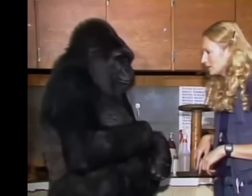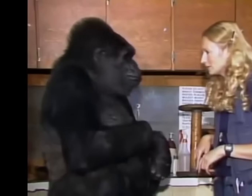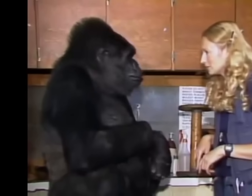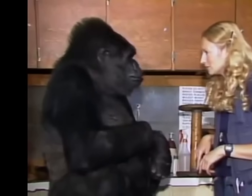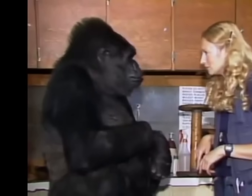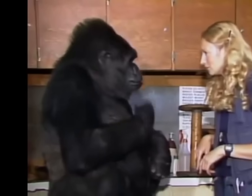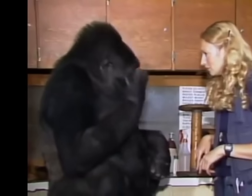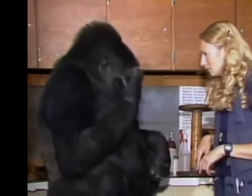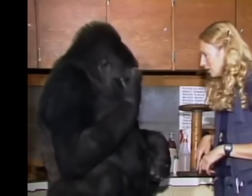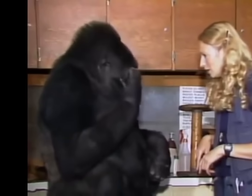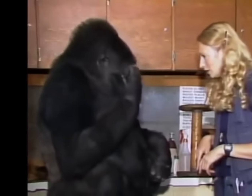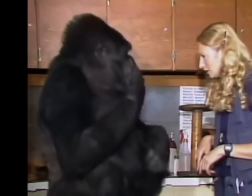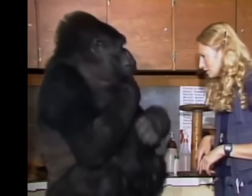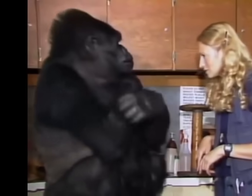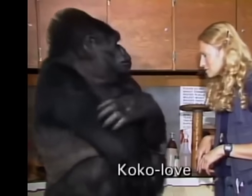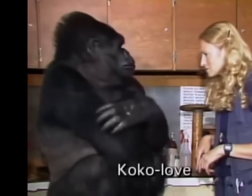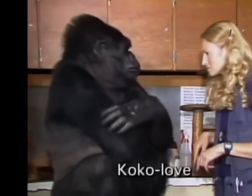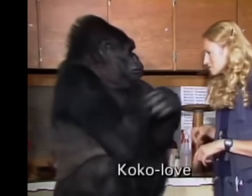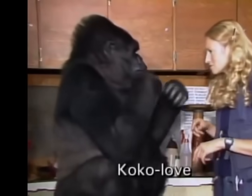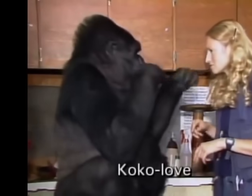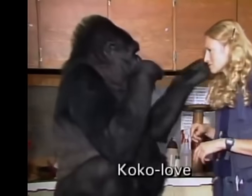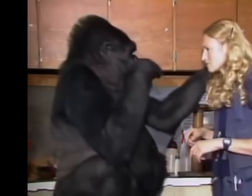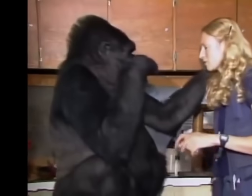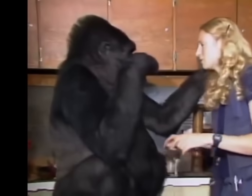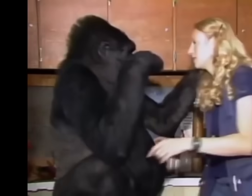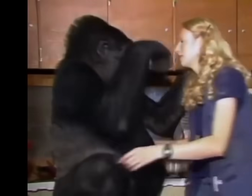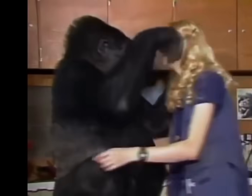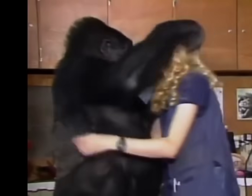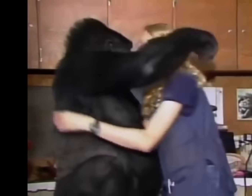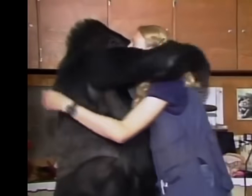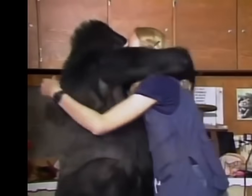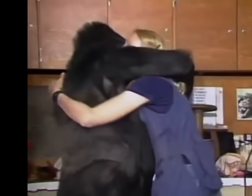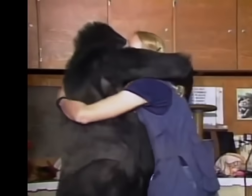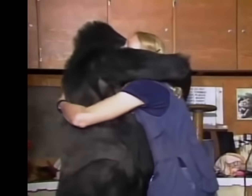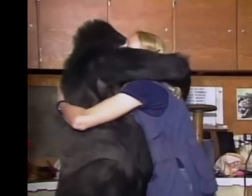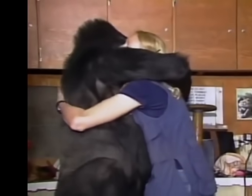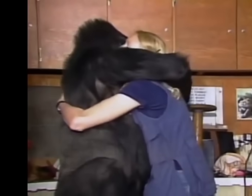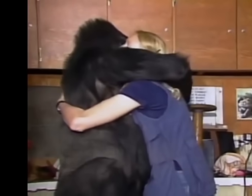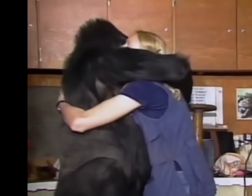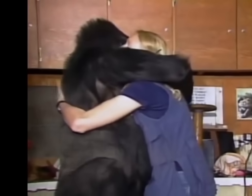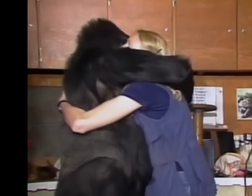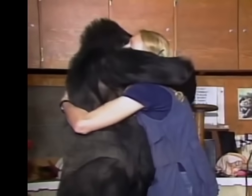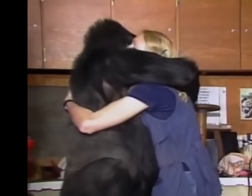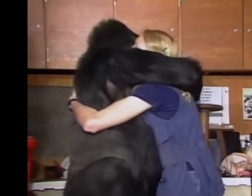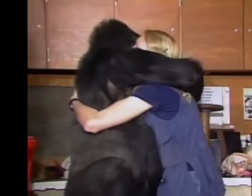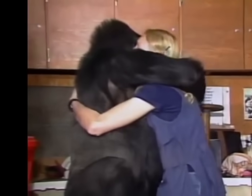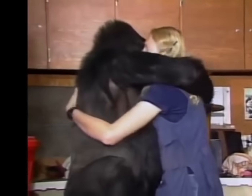Is training apes or birds to understand commands and mimic superficial aspects of language the same thing as language?